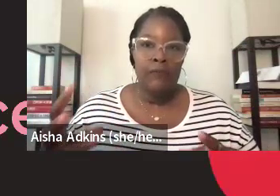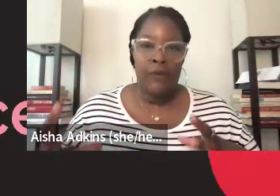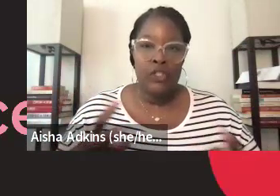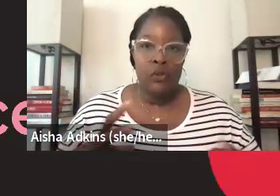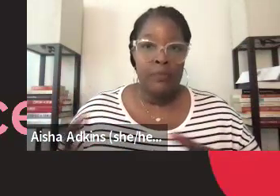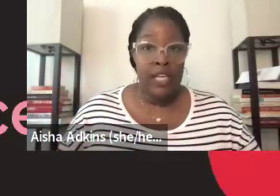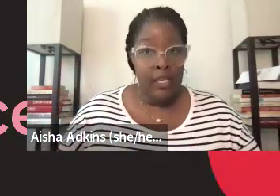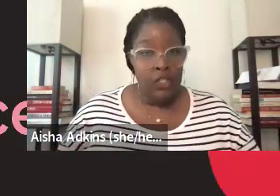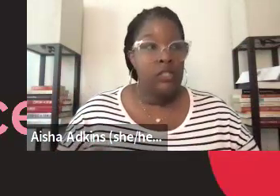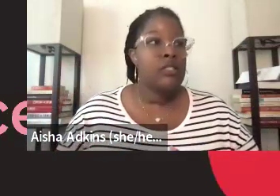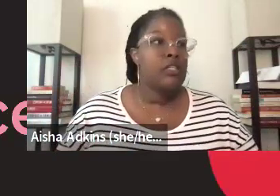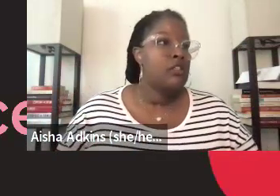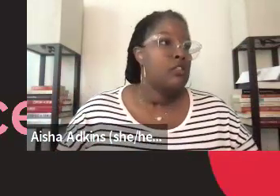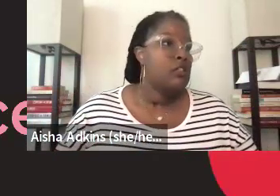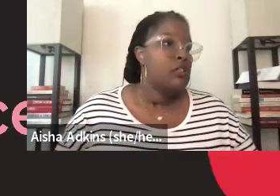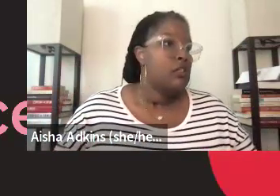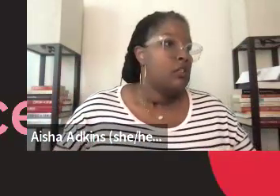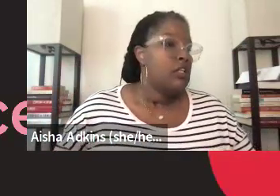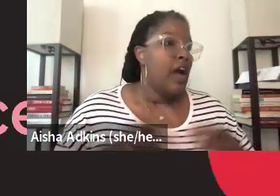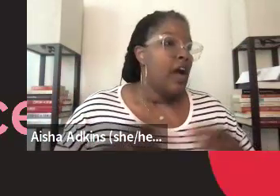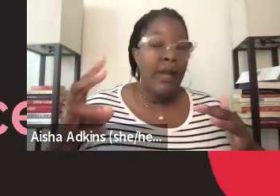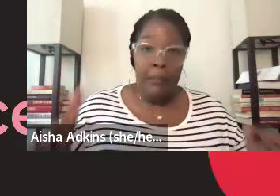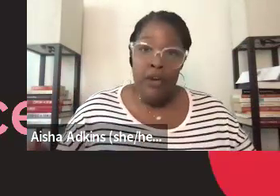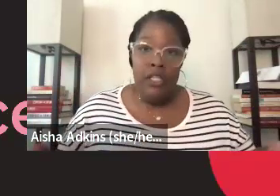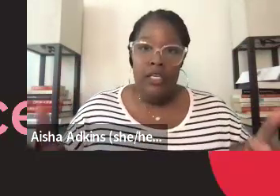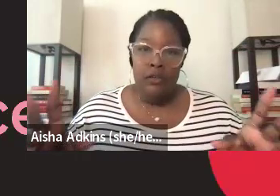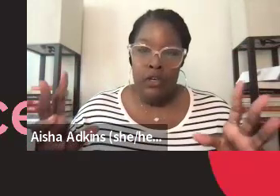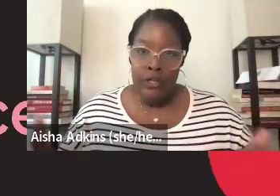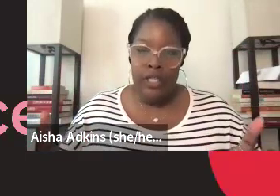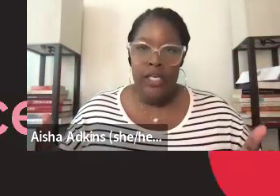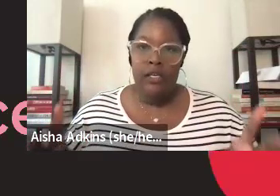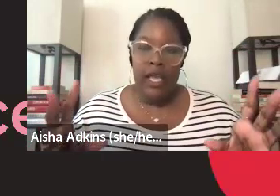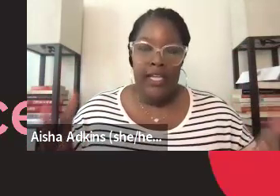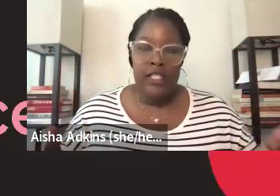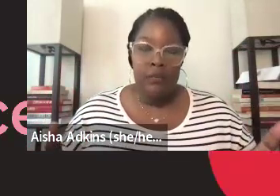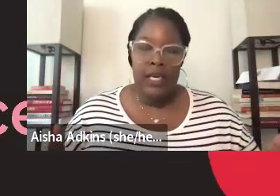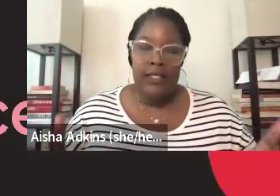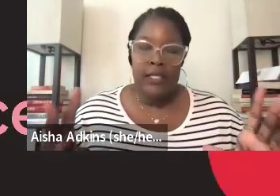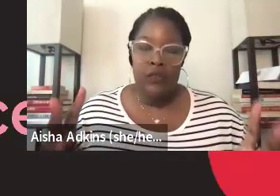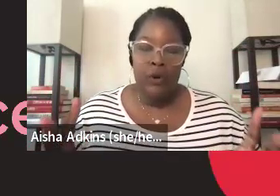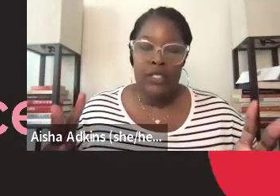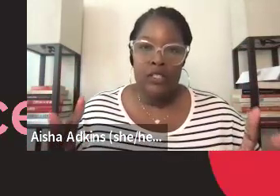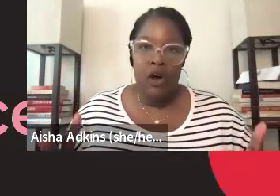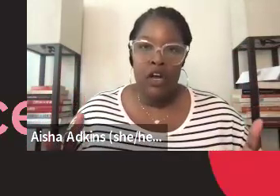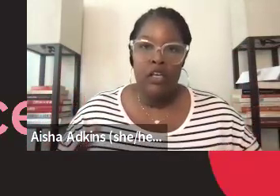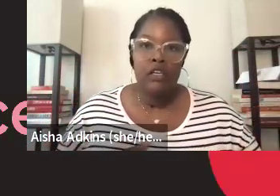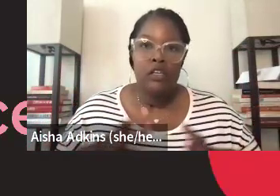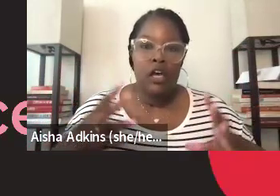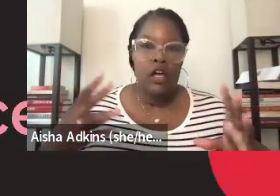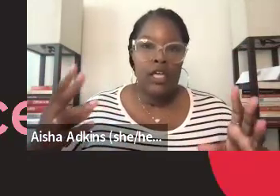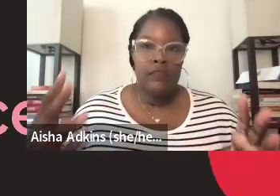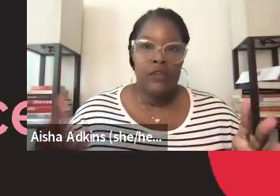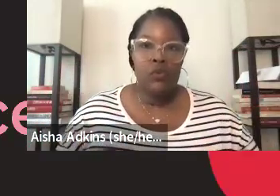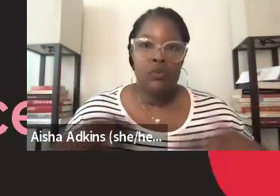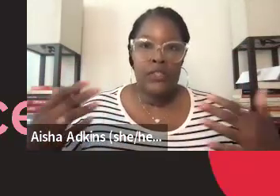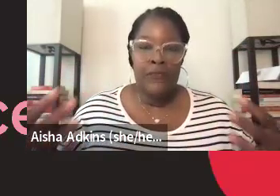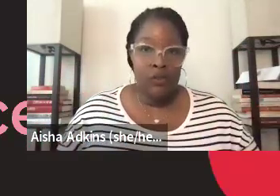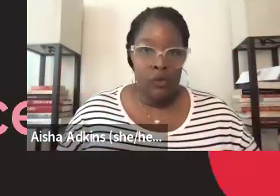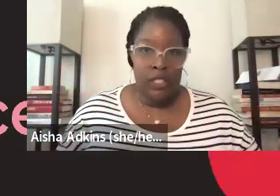functional limitations. Now, primarily, currently HCBS is focused on individuals with physical